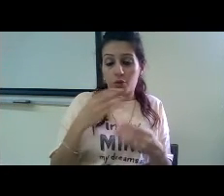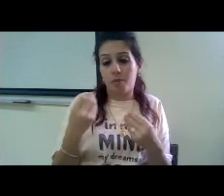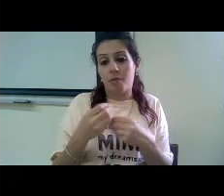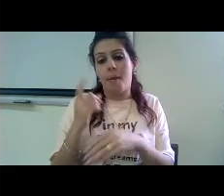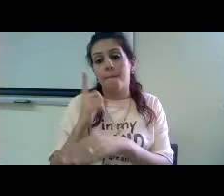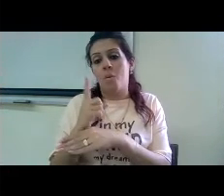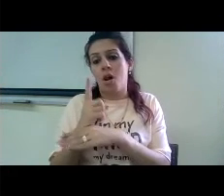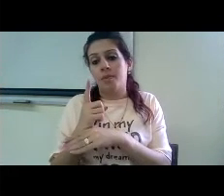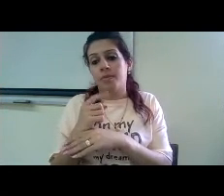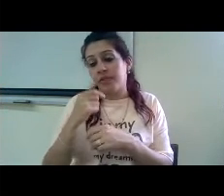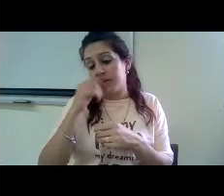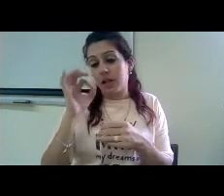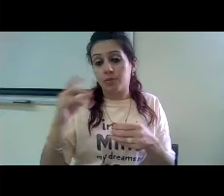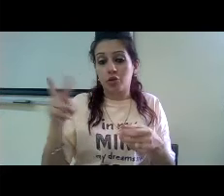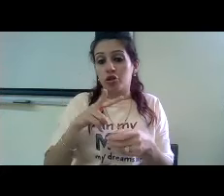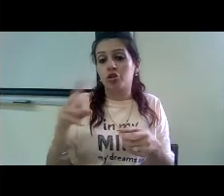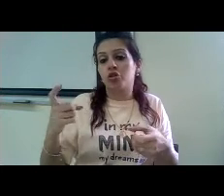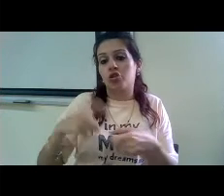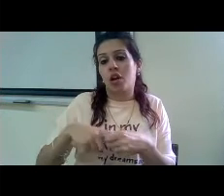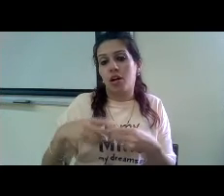But in a school, they have to work together with people